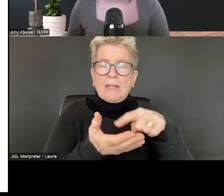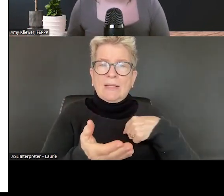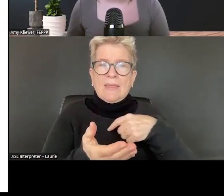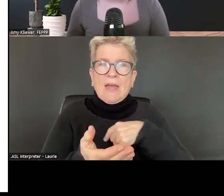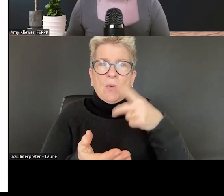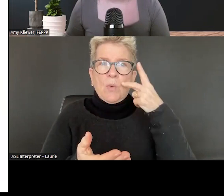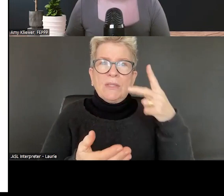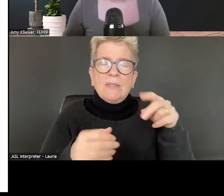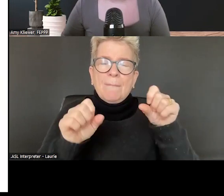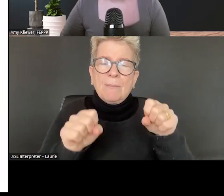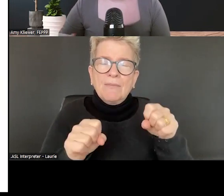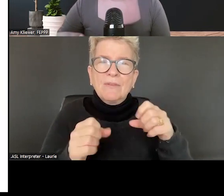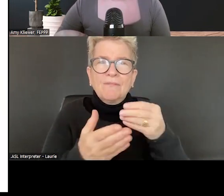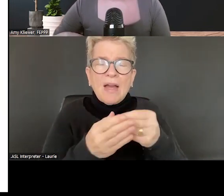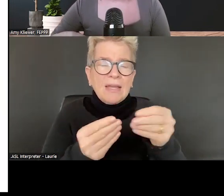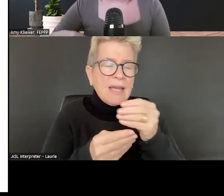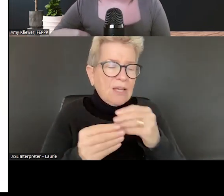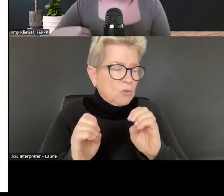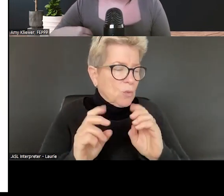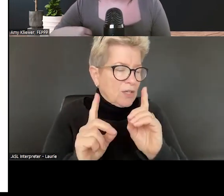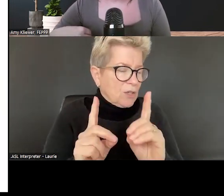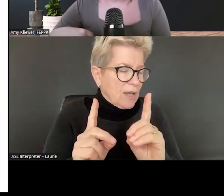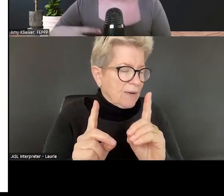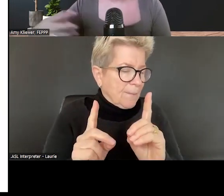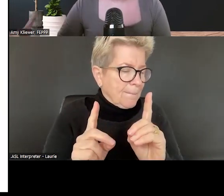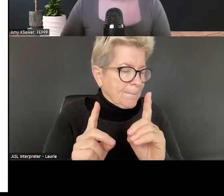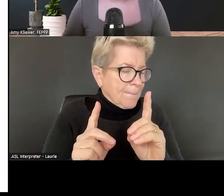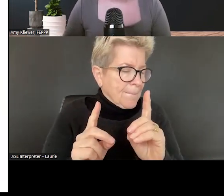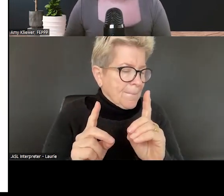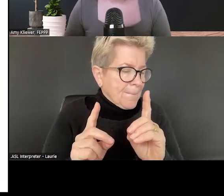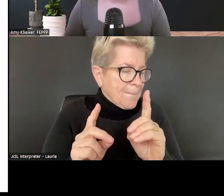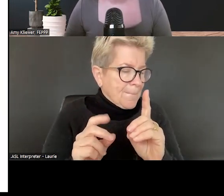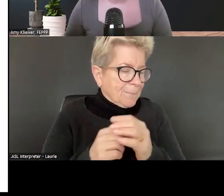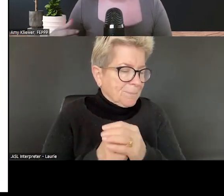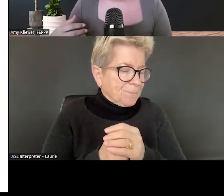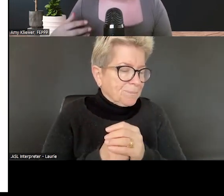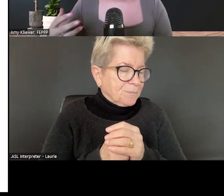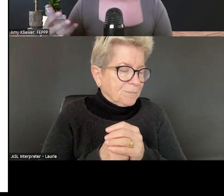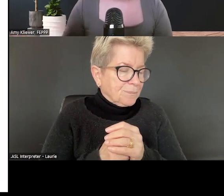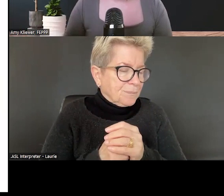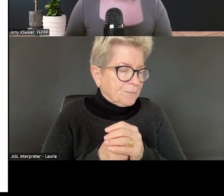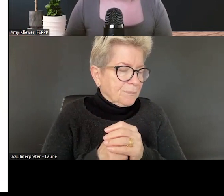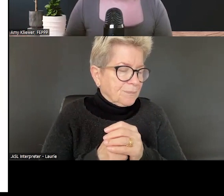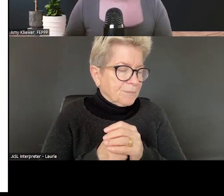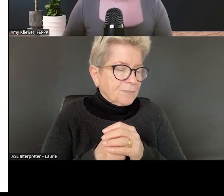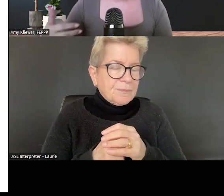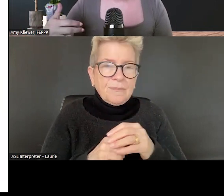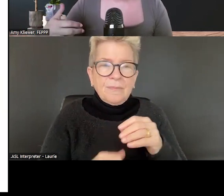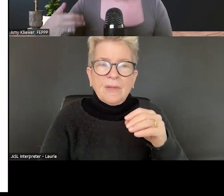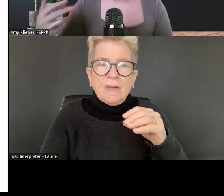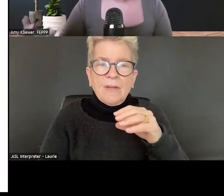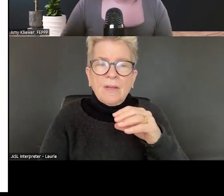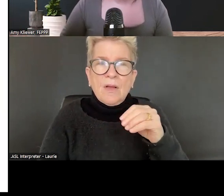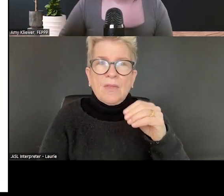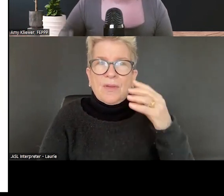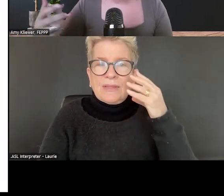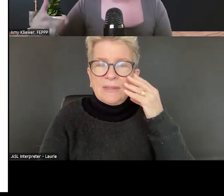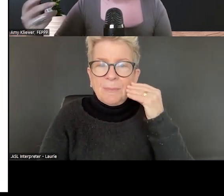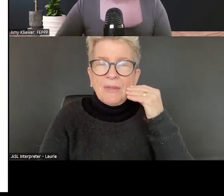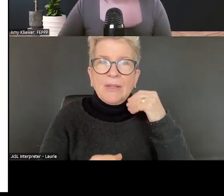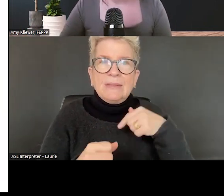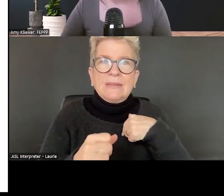in financial education to expand our students' experience, their confidence in not just one